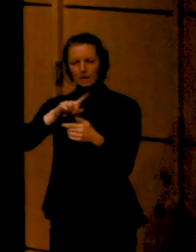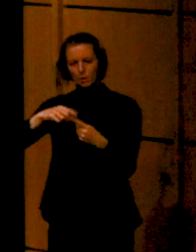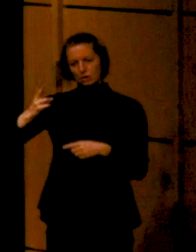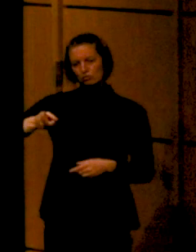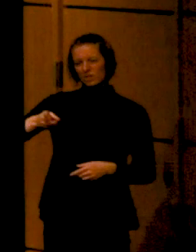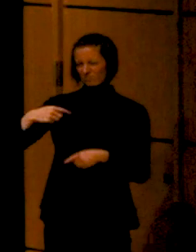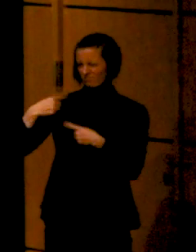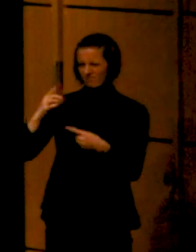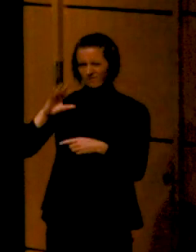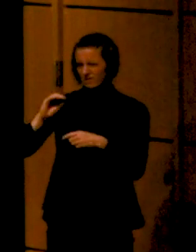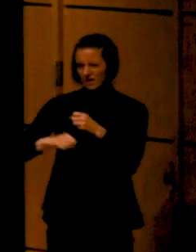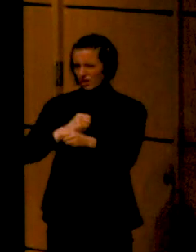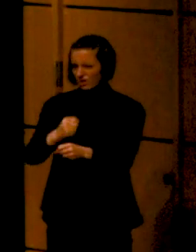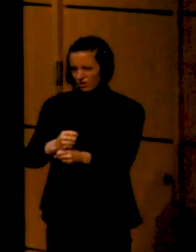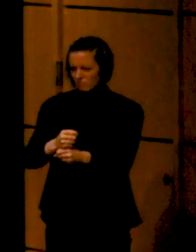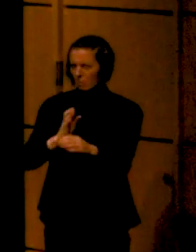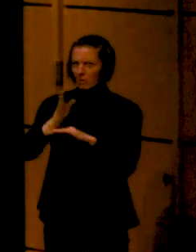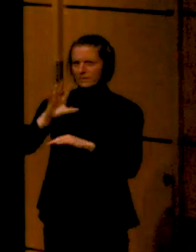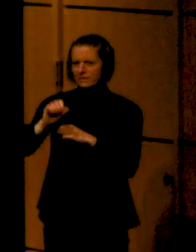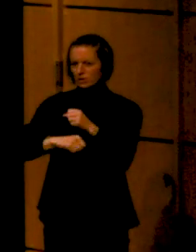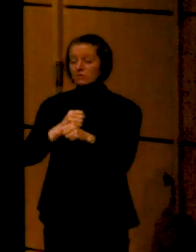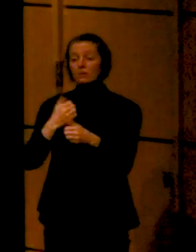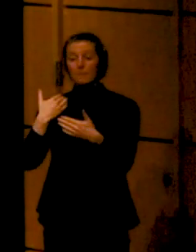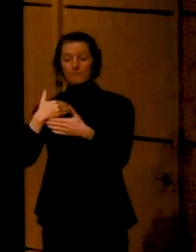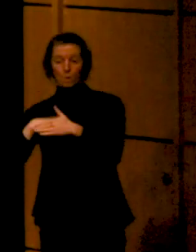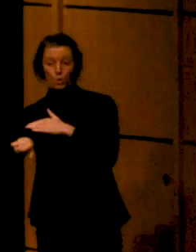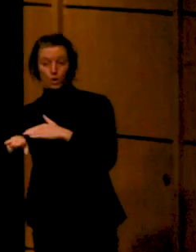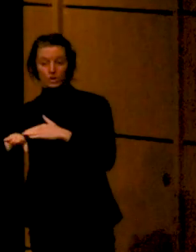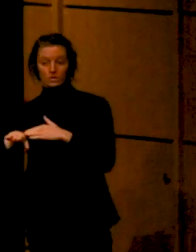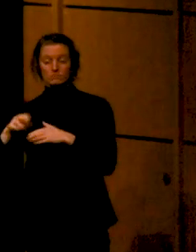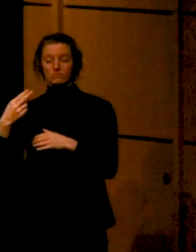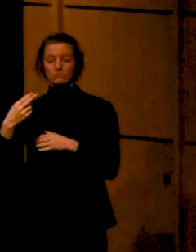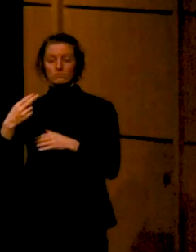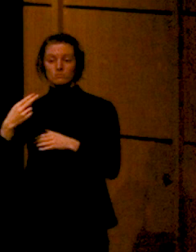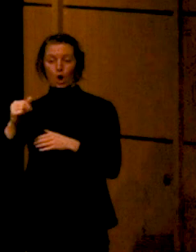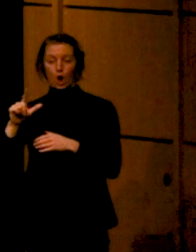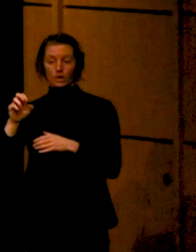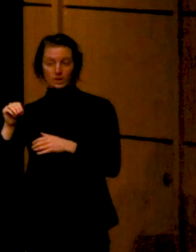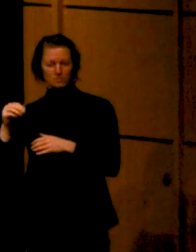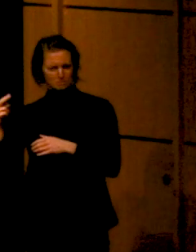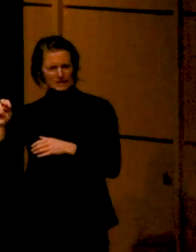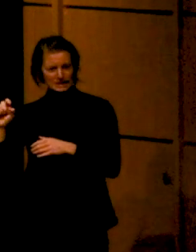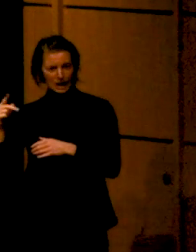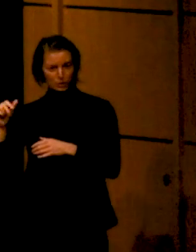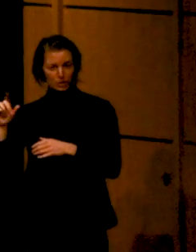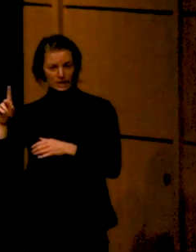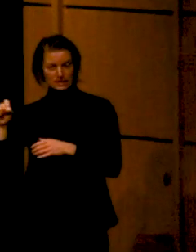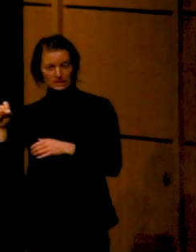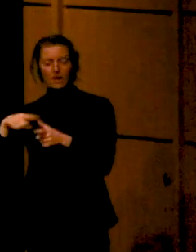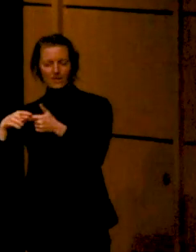And he was born in Harlem in the Netherlands and emigrated here, married a Portland girl